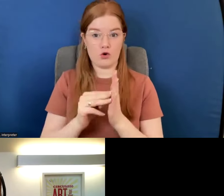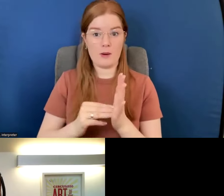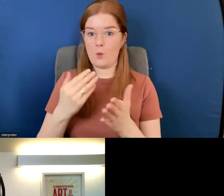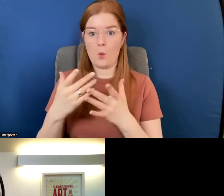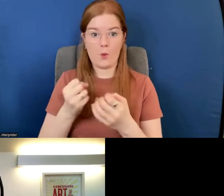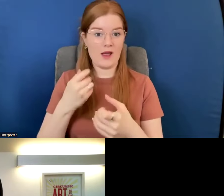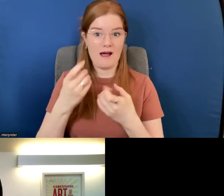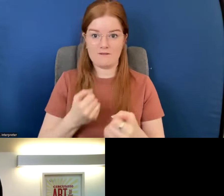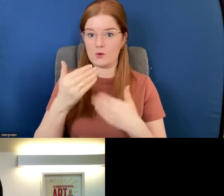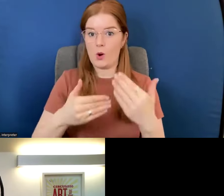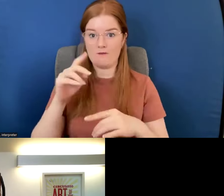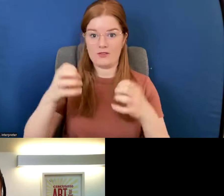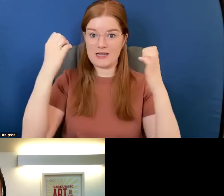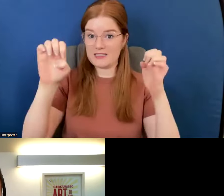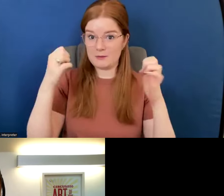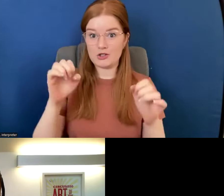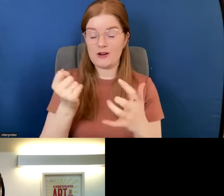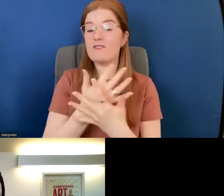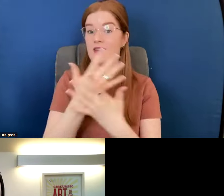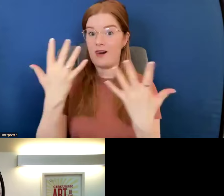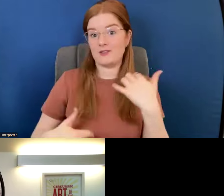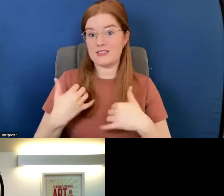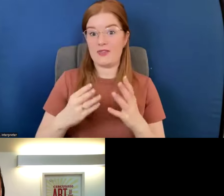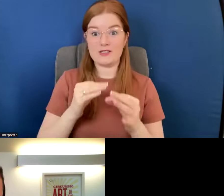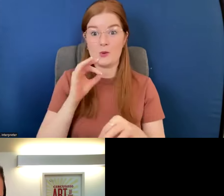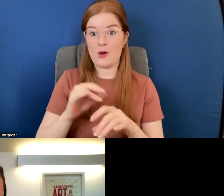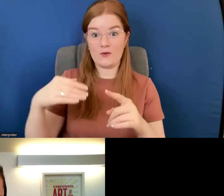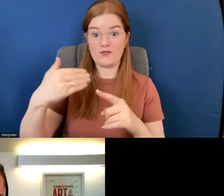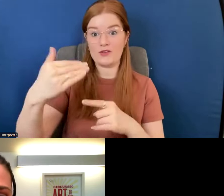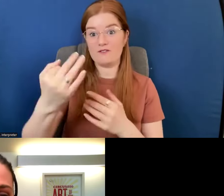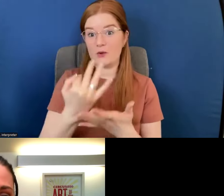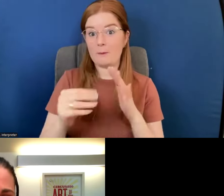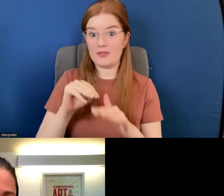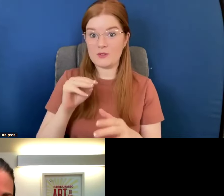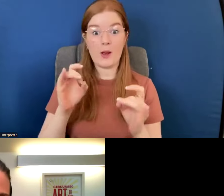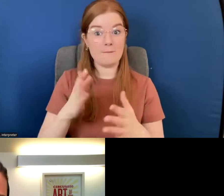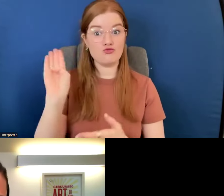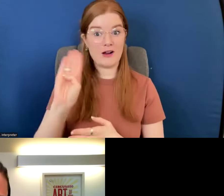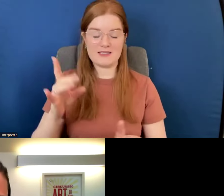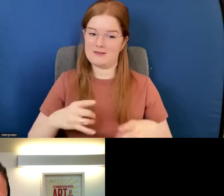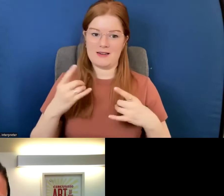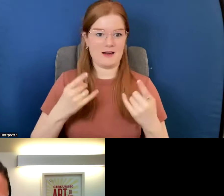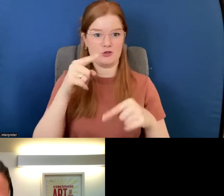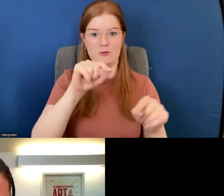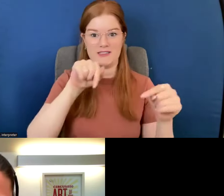with this exhibition, which we have lots of really exciting things happening over the course of the next few months, Brendan, we're delighted to have you.